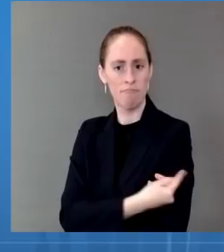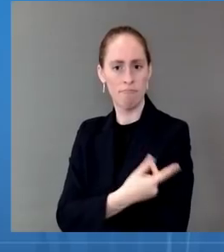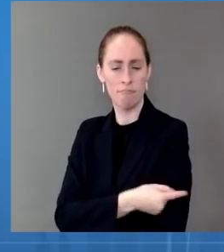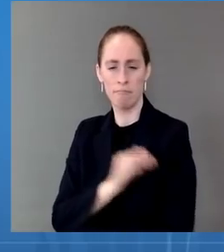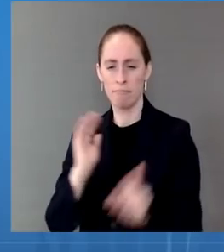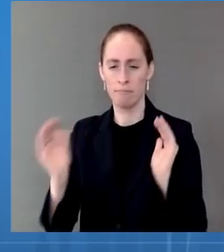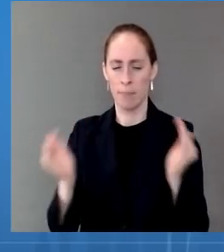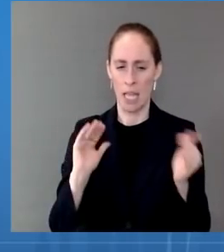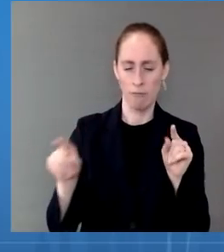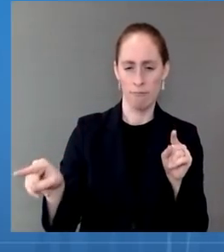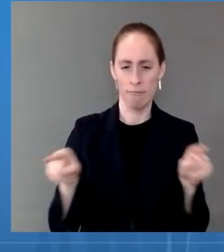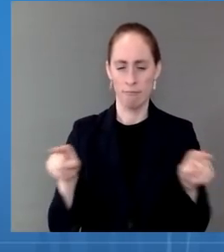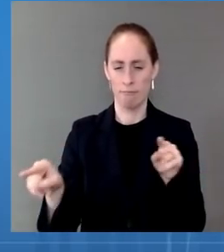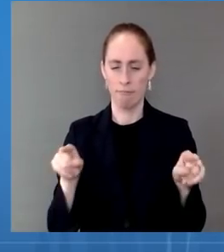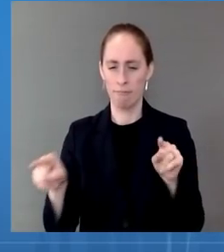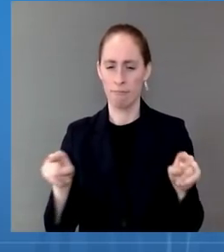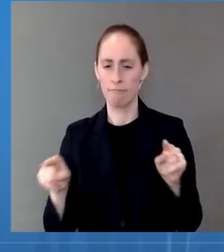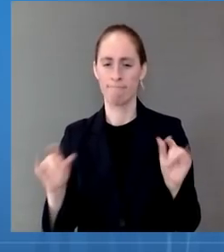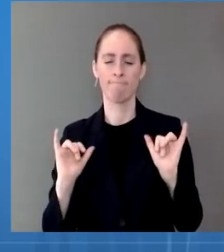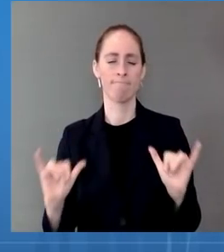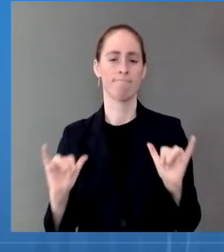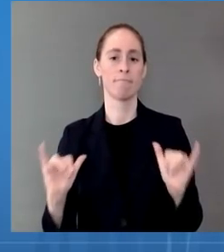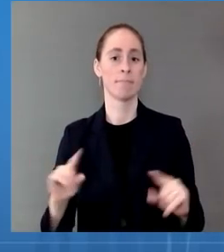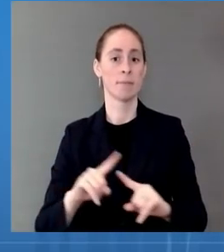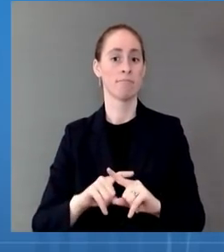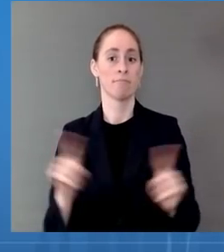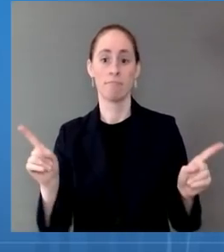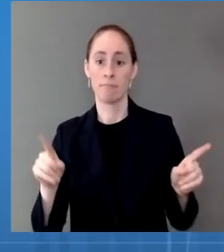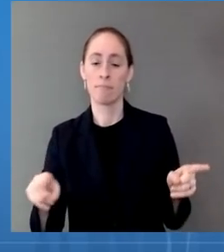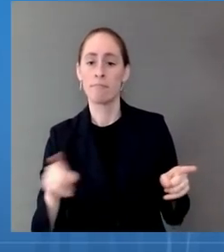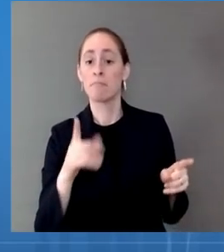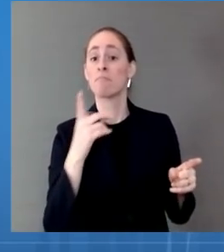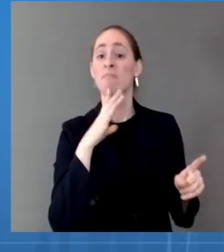there was a 90 percent decrease in mortality from COVID-19